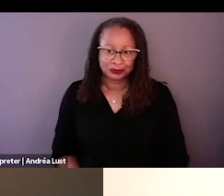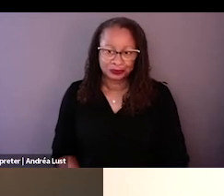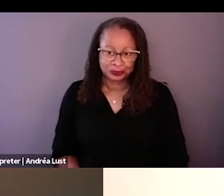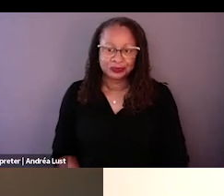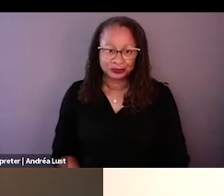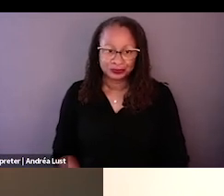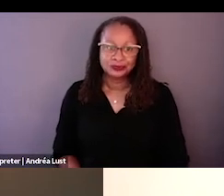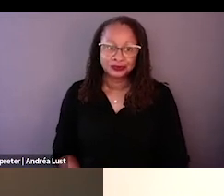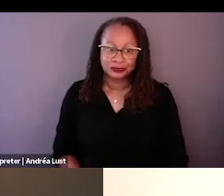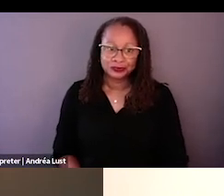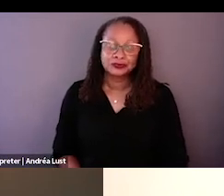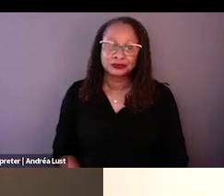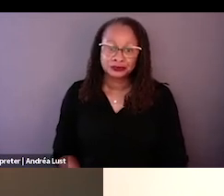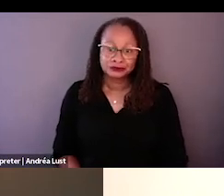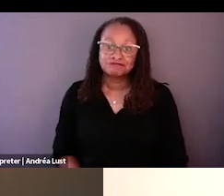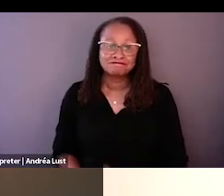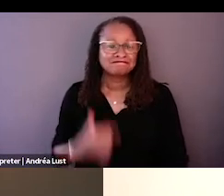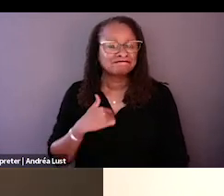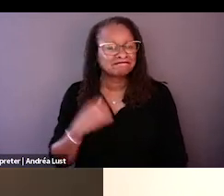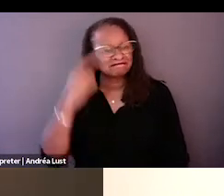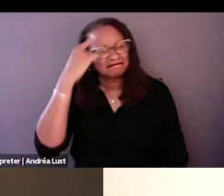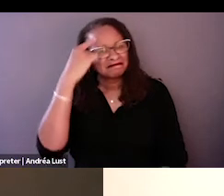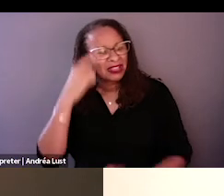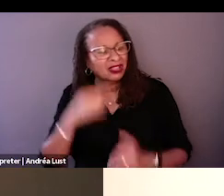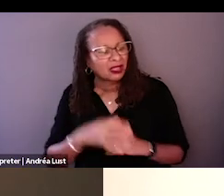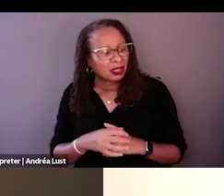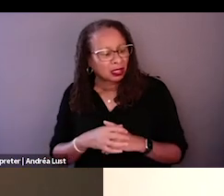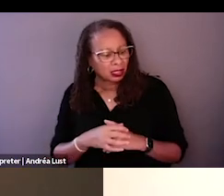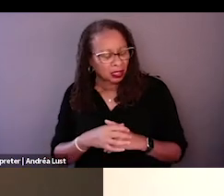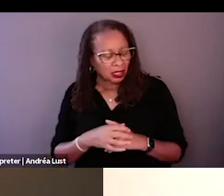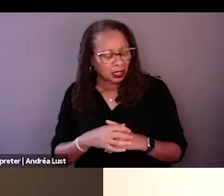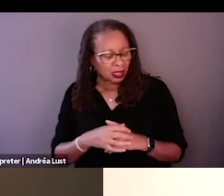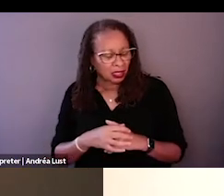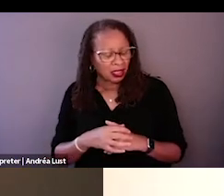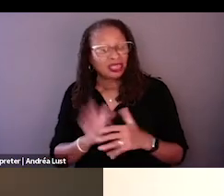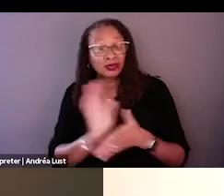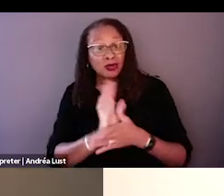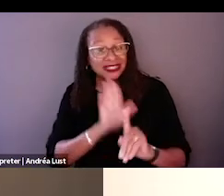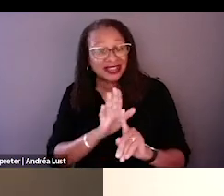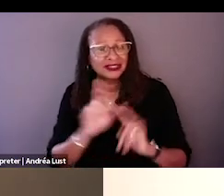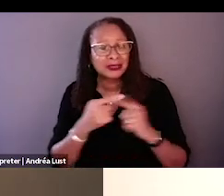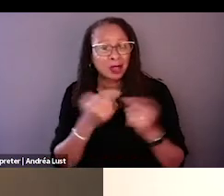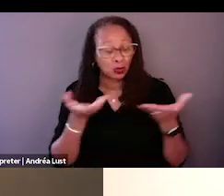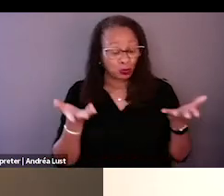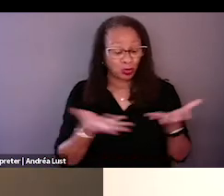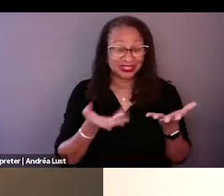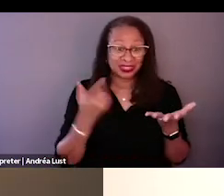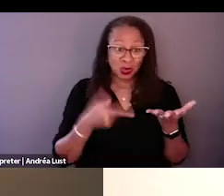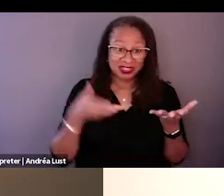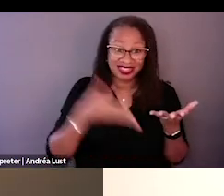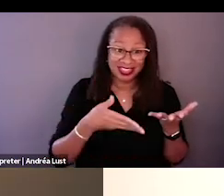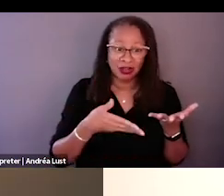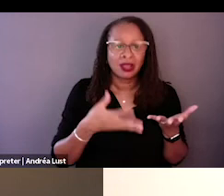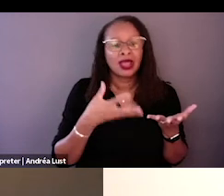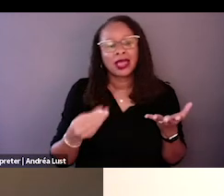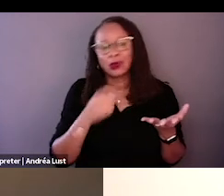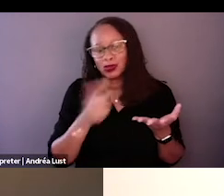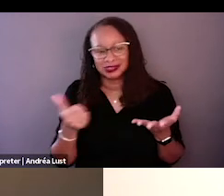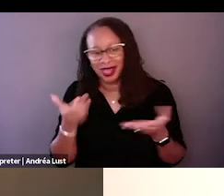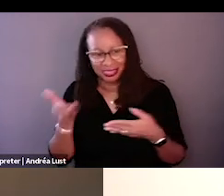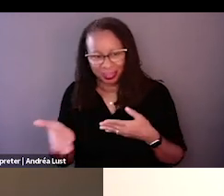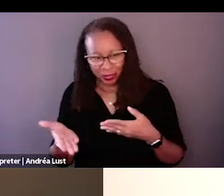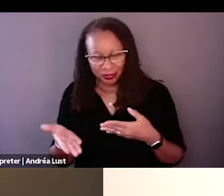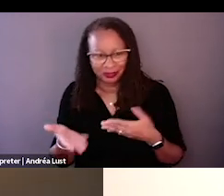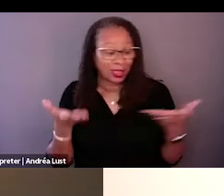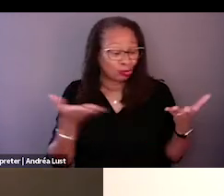are taking pictures while they are humiliating the Jews, and who knows, maybe some of those pictures